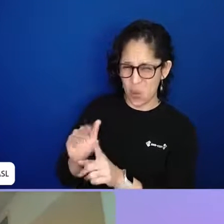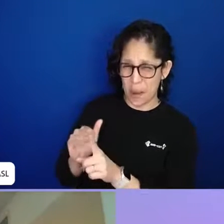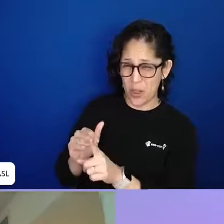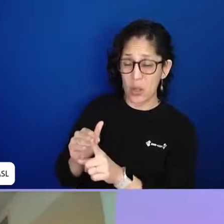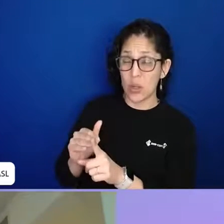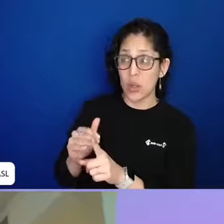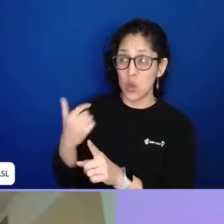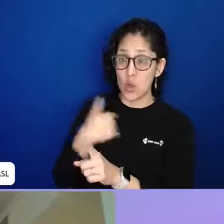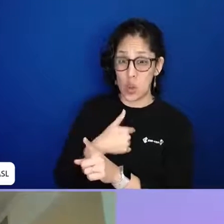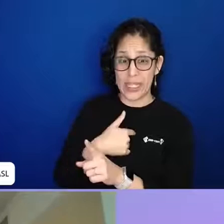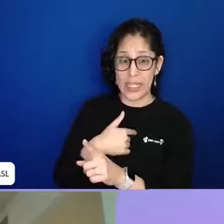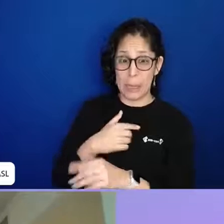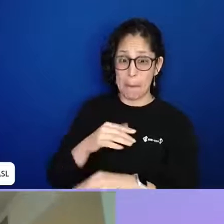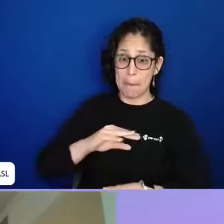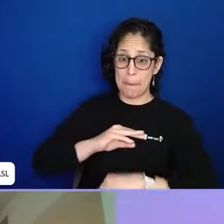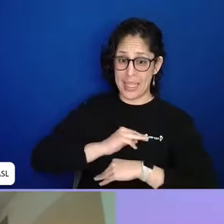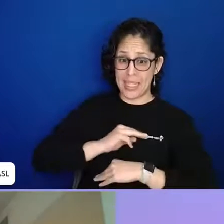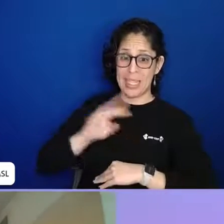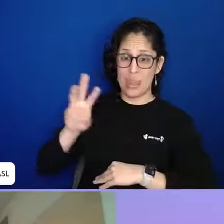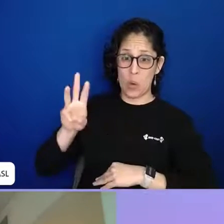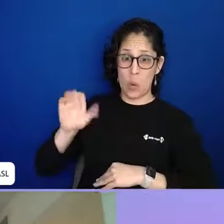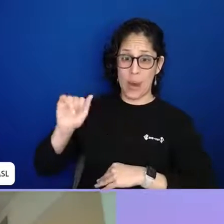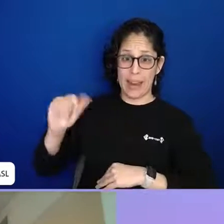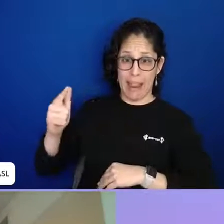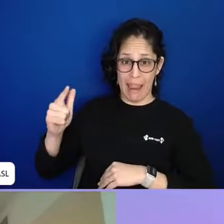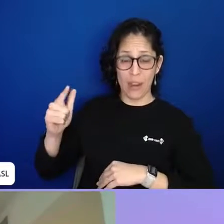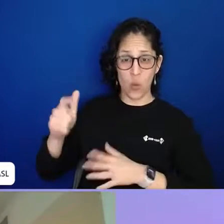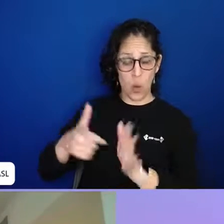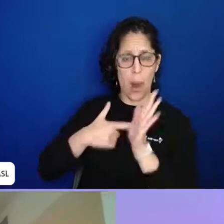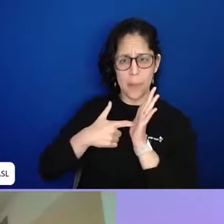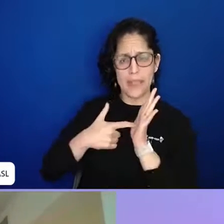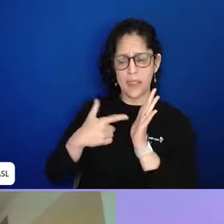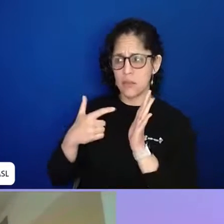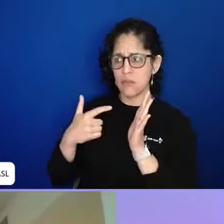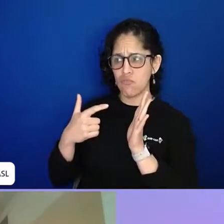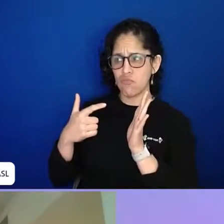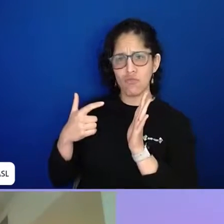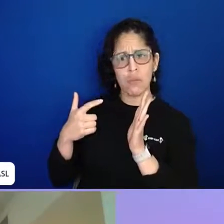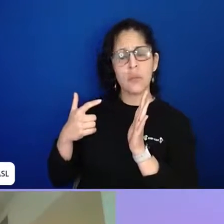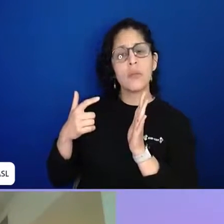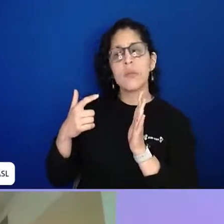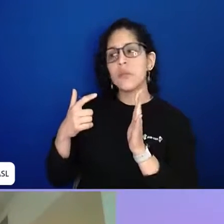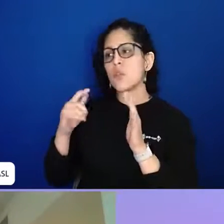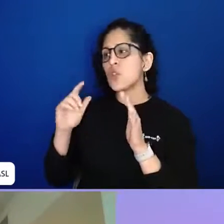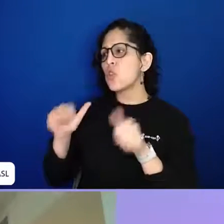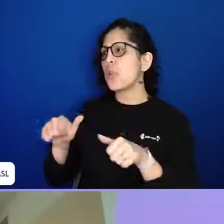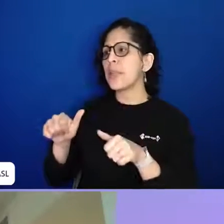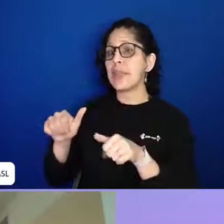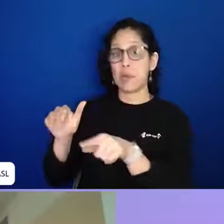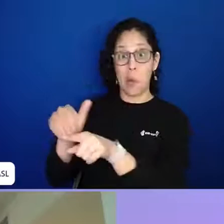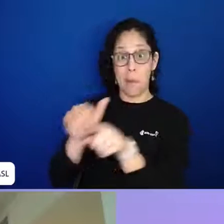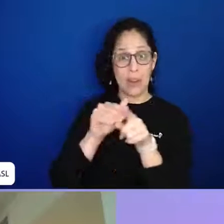OK, the micro curricular might be just as a reminder that it should be this to meet with these requirements,